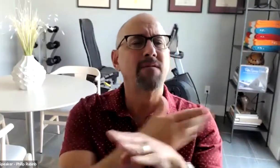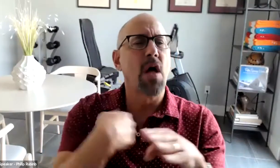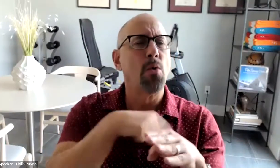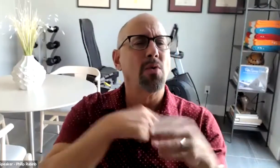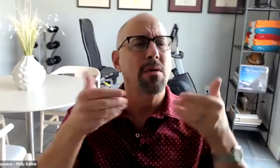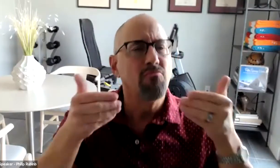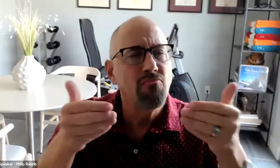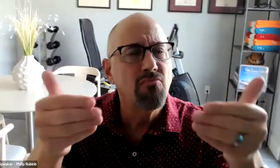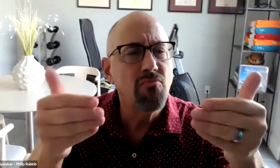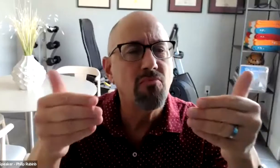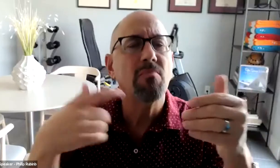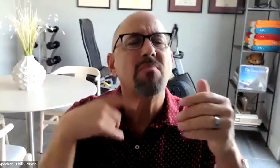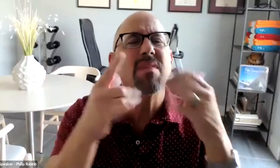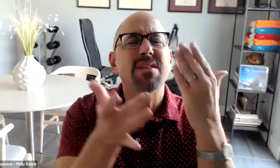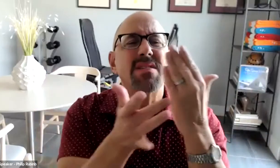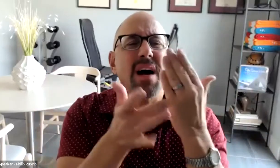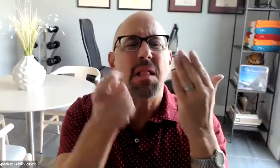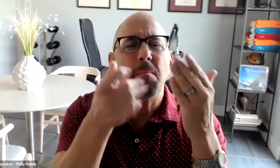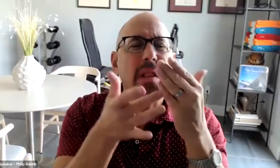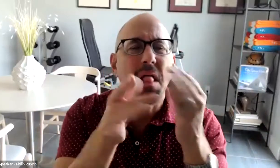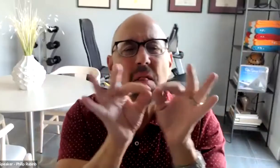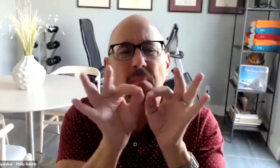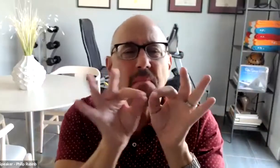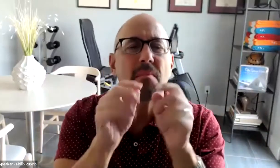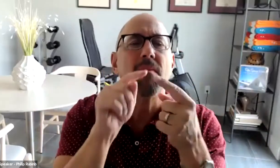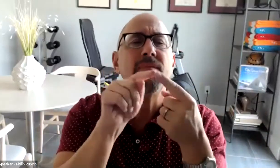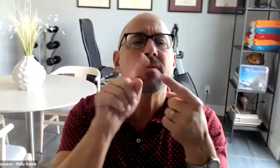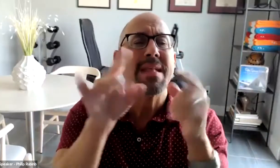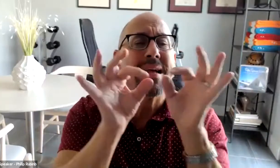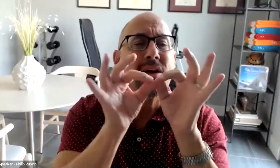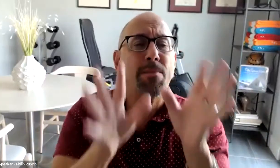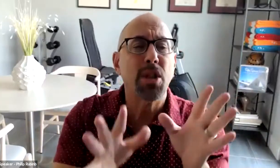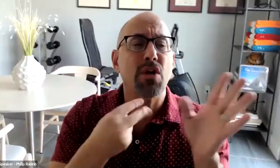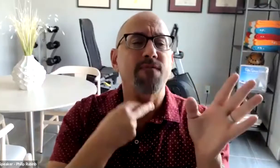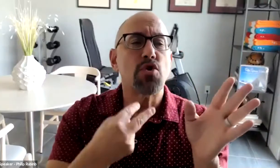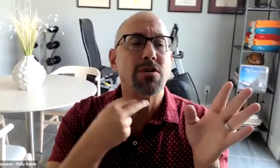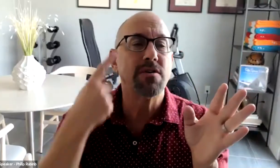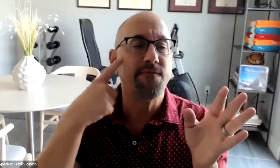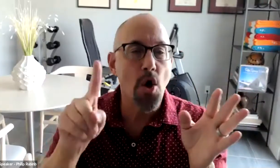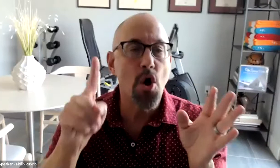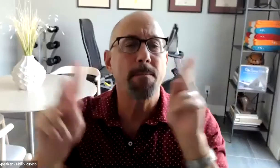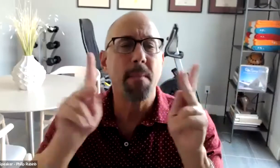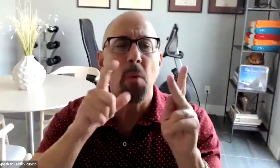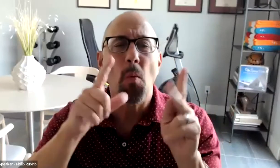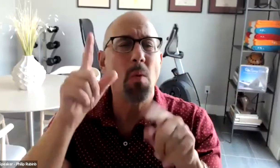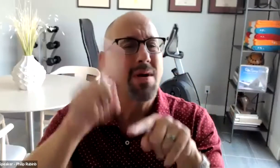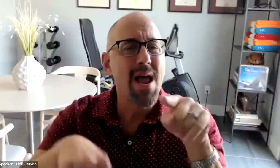for about 50 years, which is just amazing to me. I want to do a little bit of housekeeping